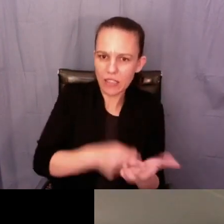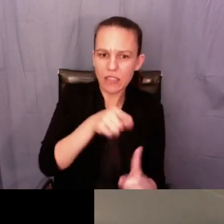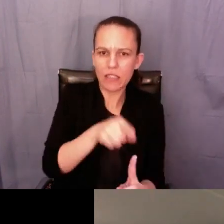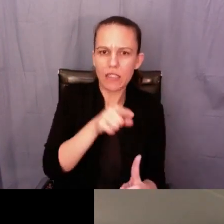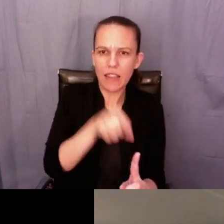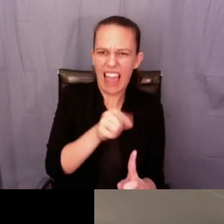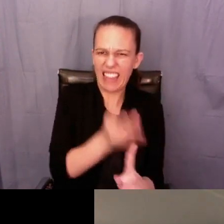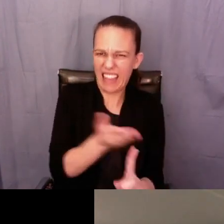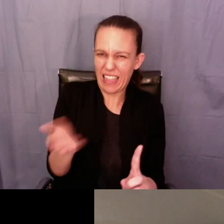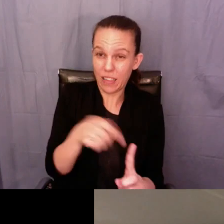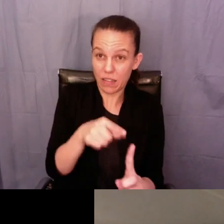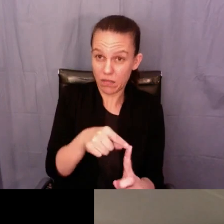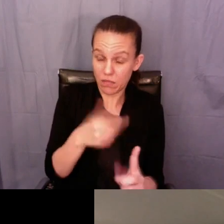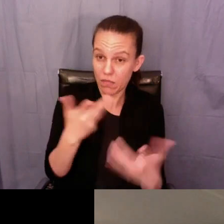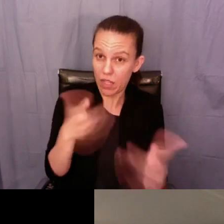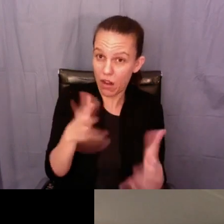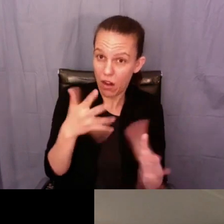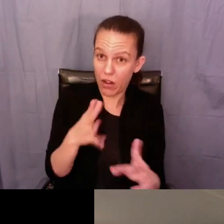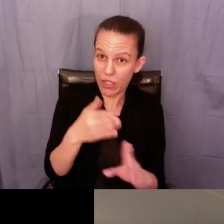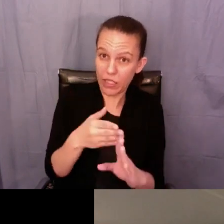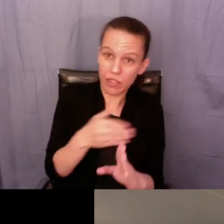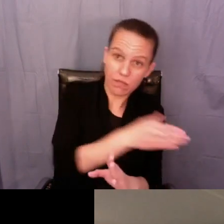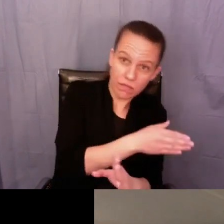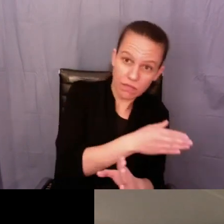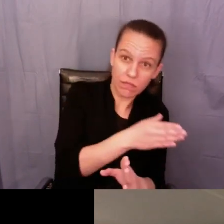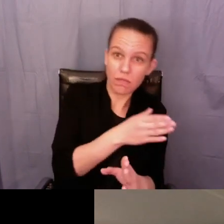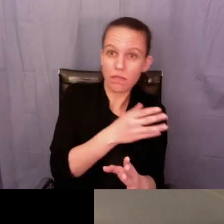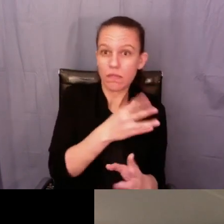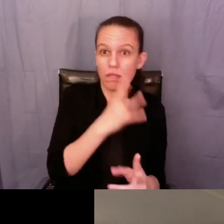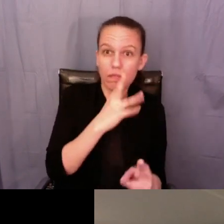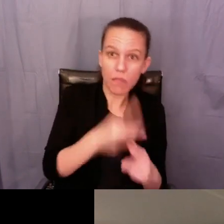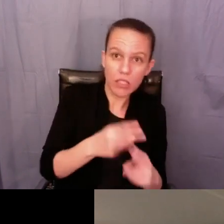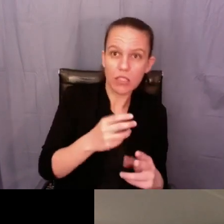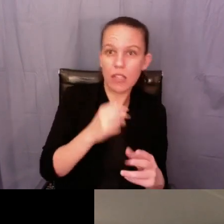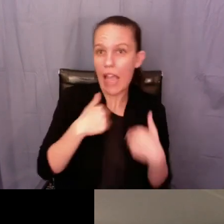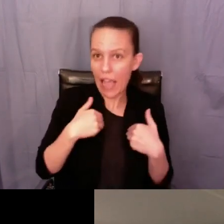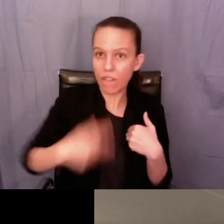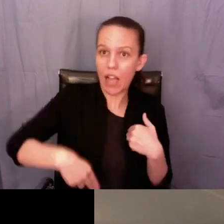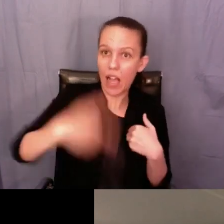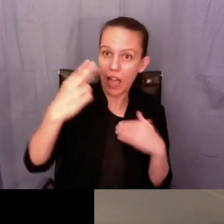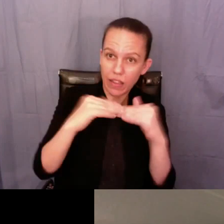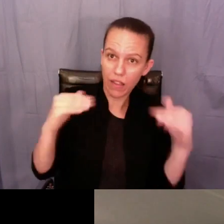had or hadn't a high degree of integrability in the context Yeah.